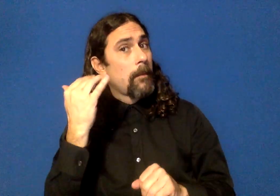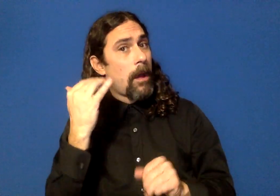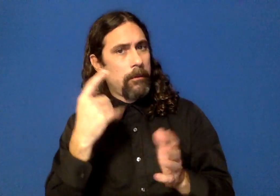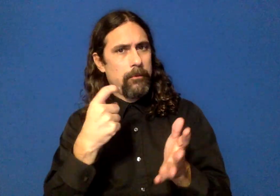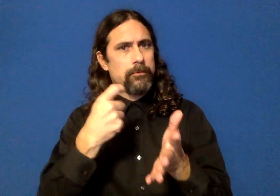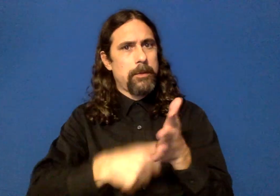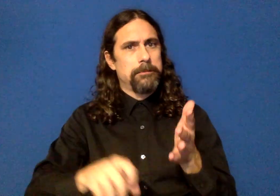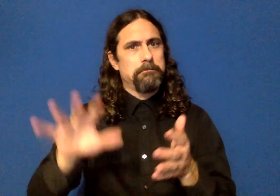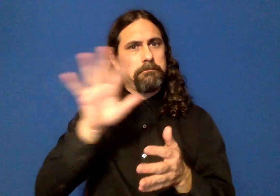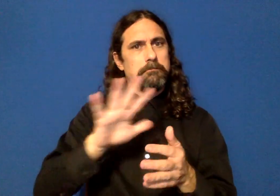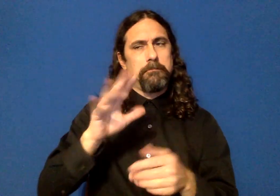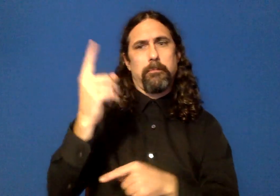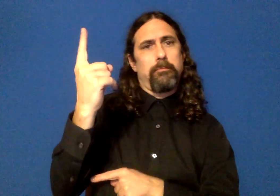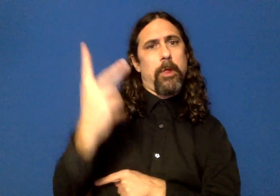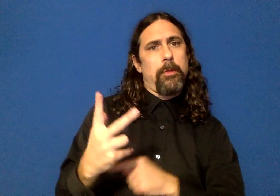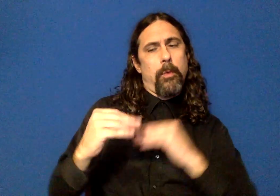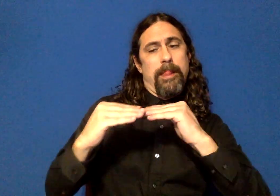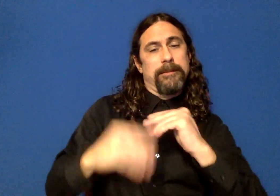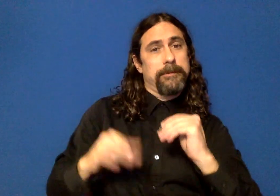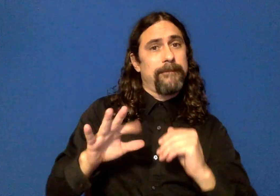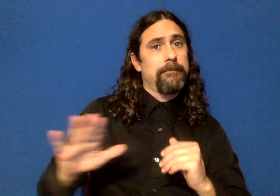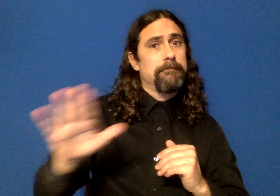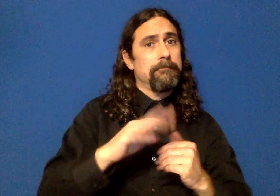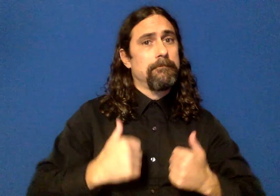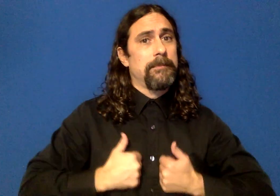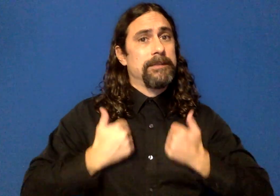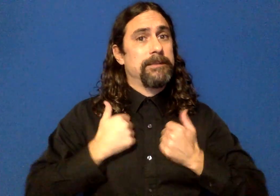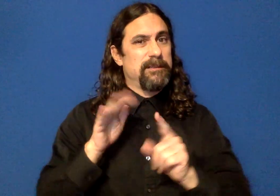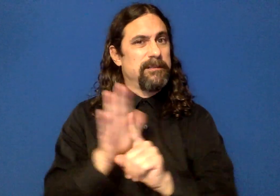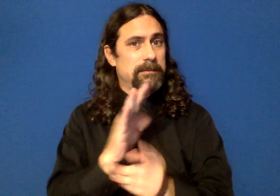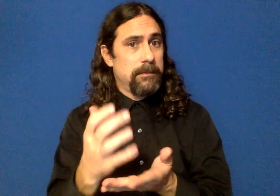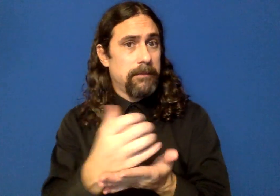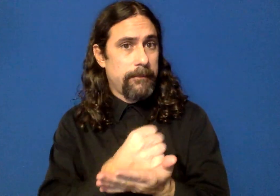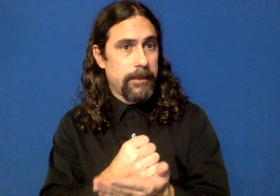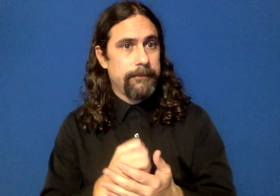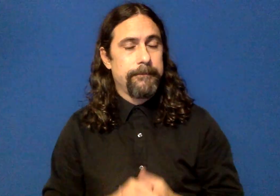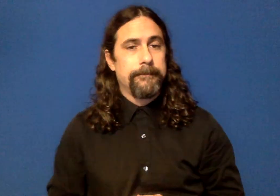Section 2. a. Set-Aside Units for People with Disabilities